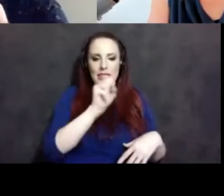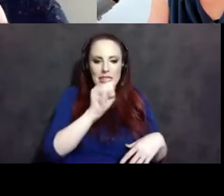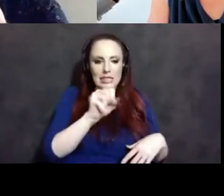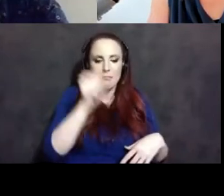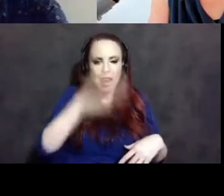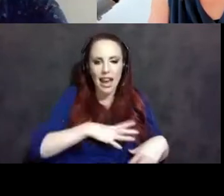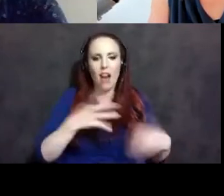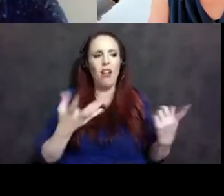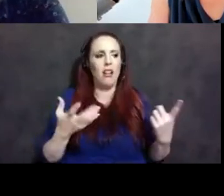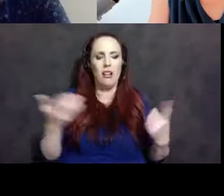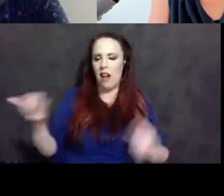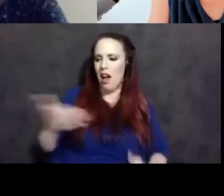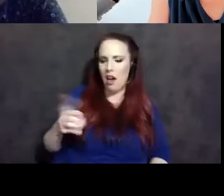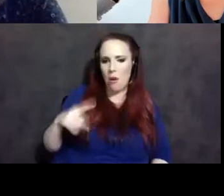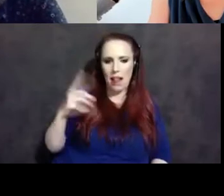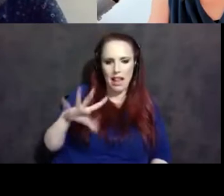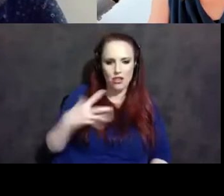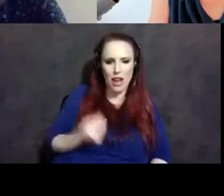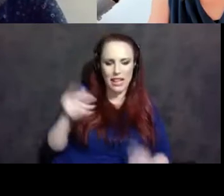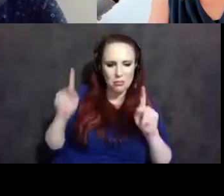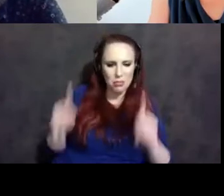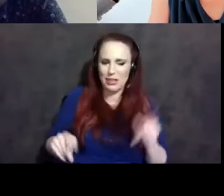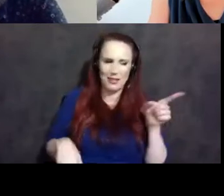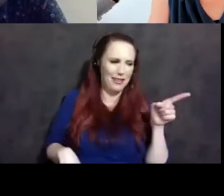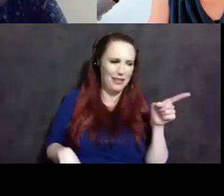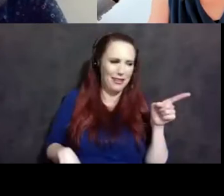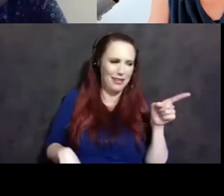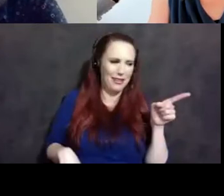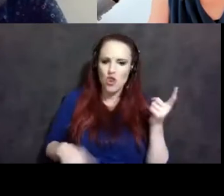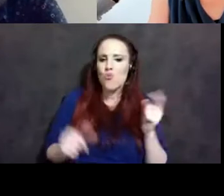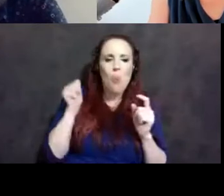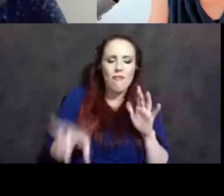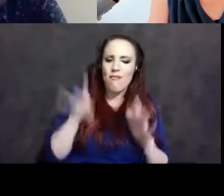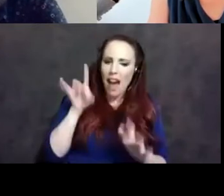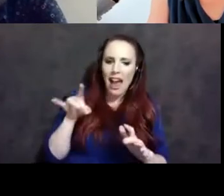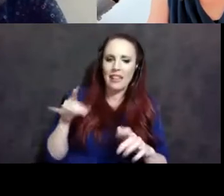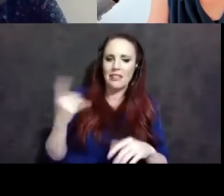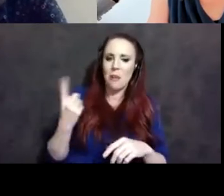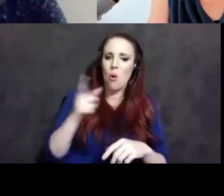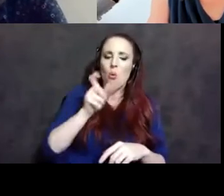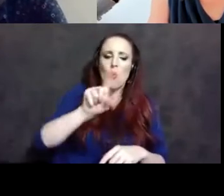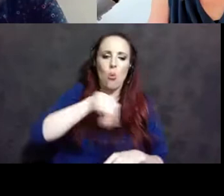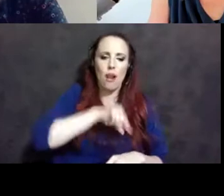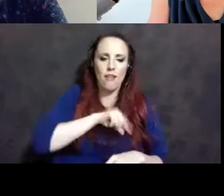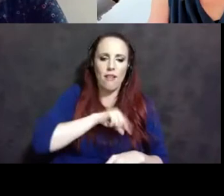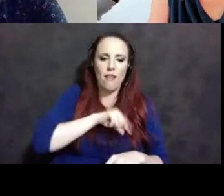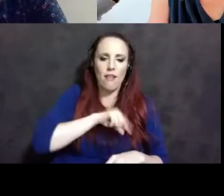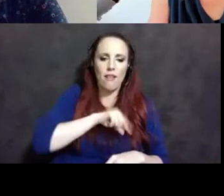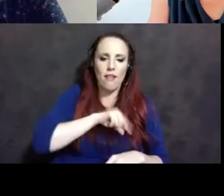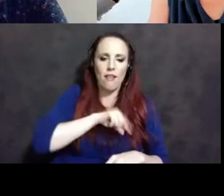transgender people, there's no way you'll find a suitable candidate for that purpose. And I find that pretty much ridiculous.